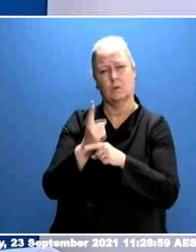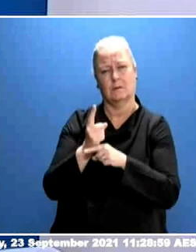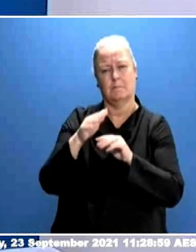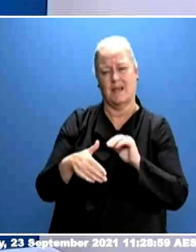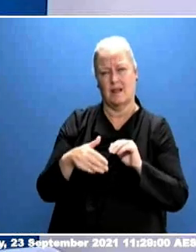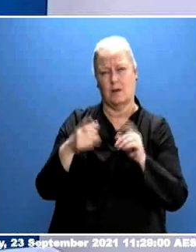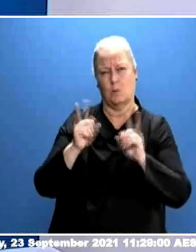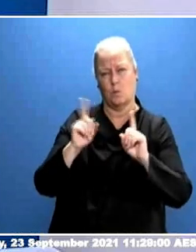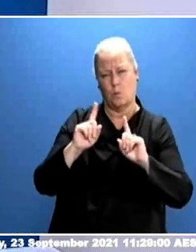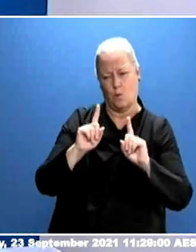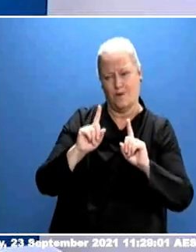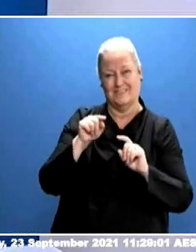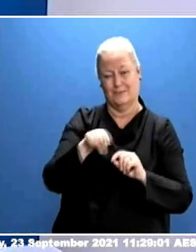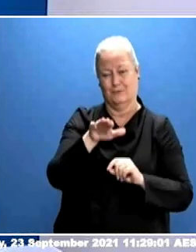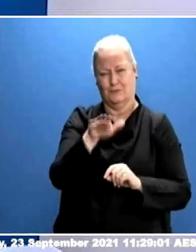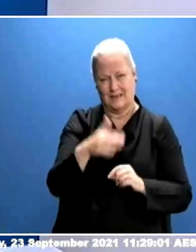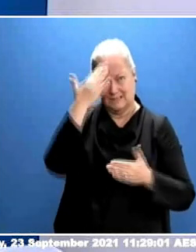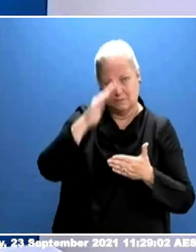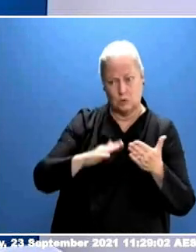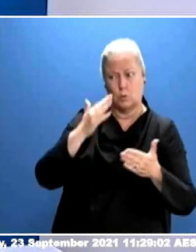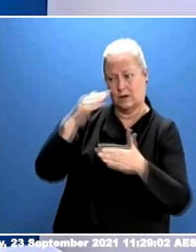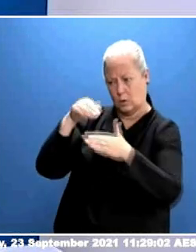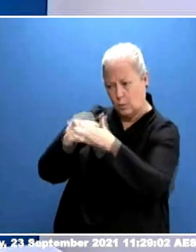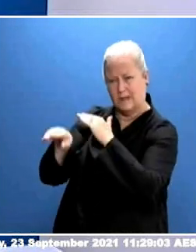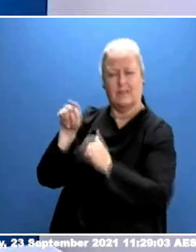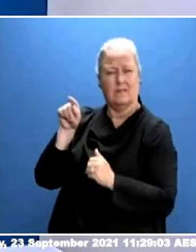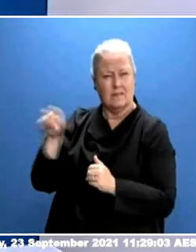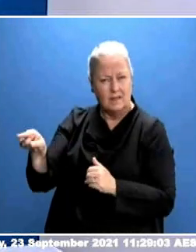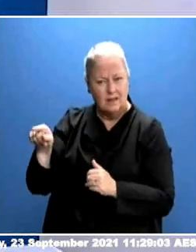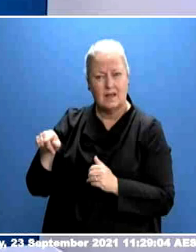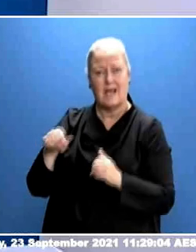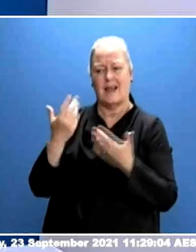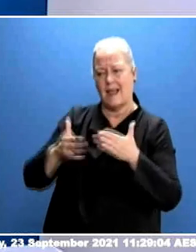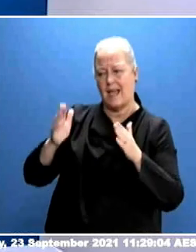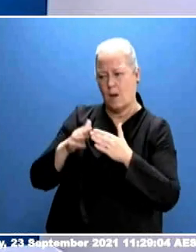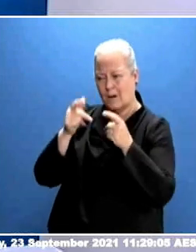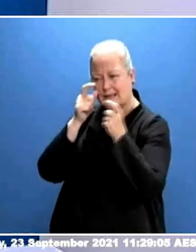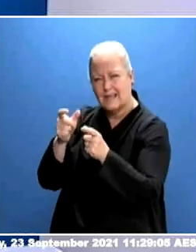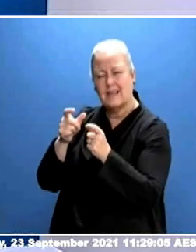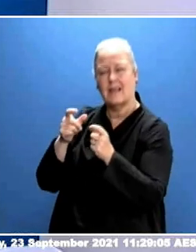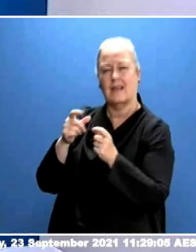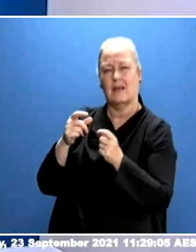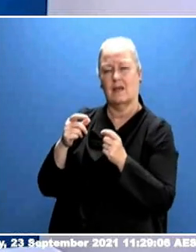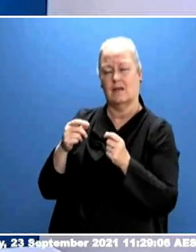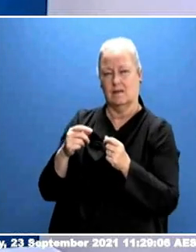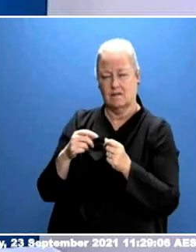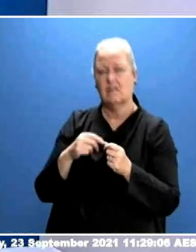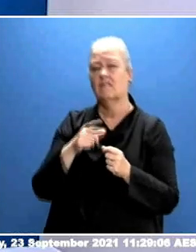and can set the scene for how they perceive their care experience, and you highlight that there's a growing body of research